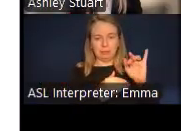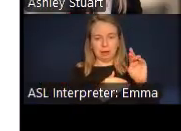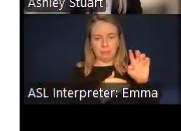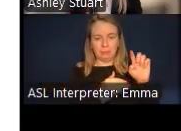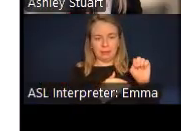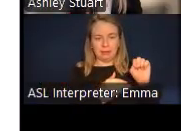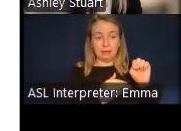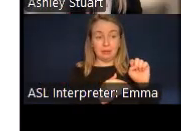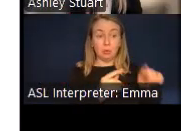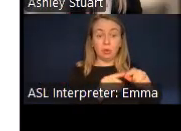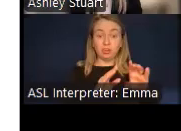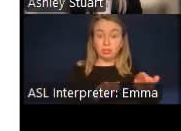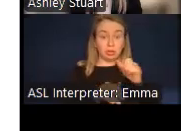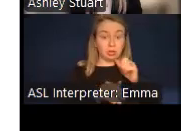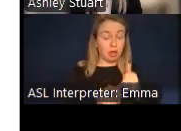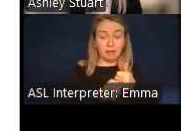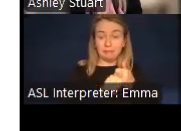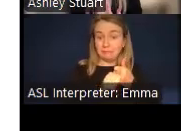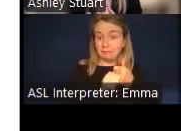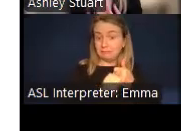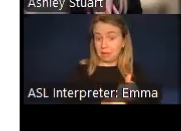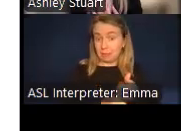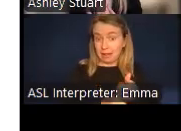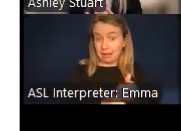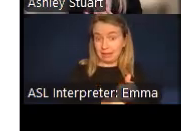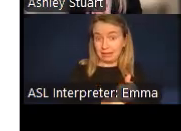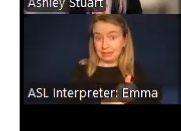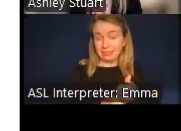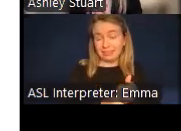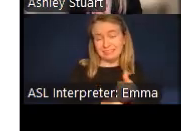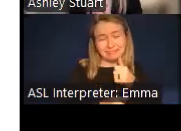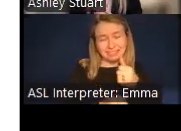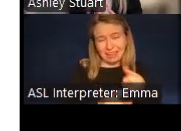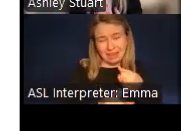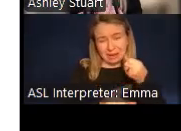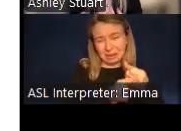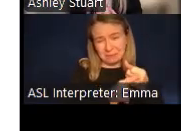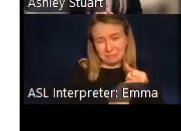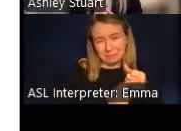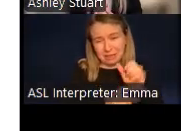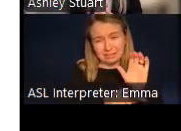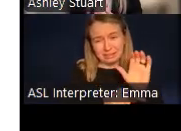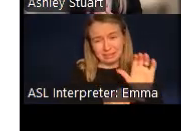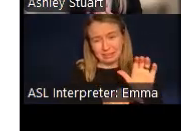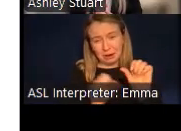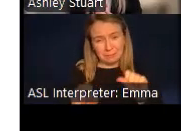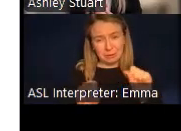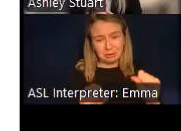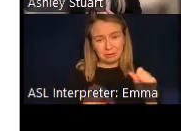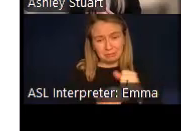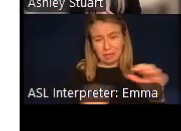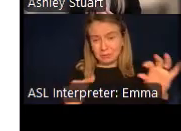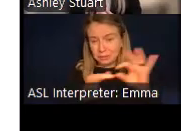compliant in typical development, it's not really impacting their ability to form relationships with their peers,